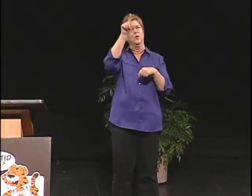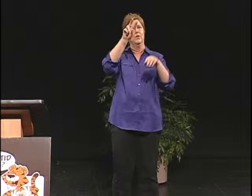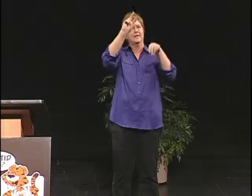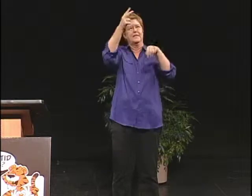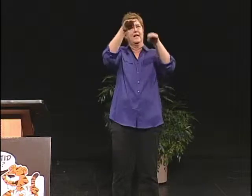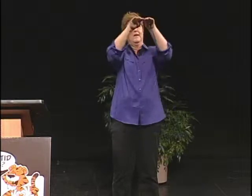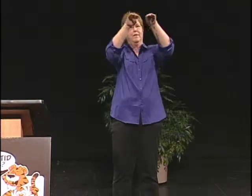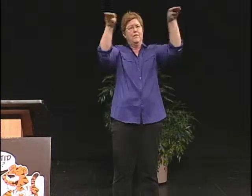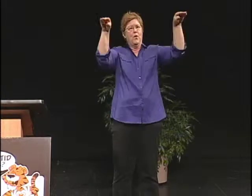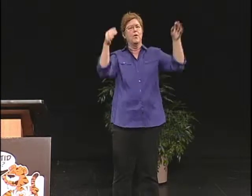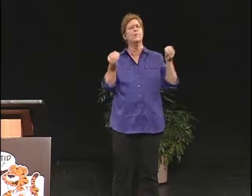They're located on the second floor.